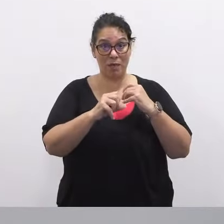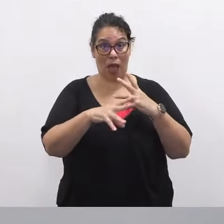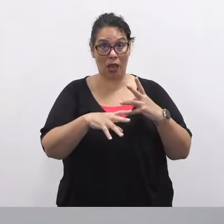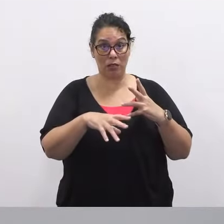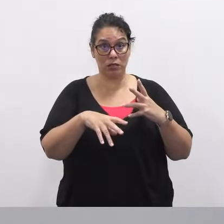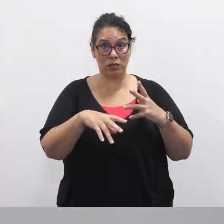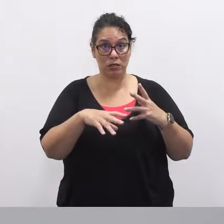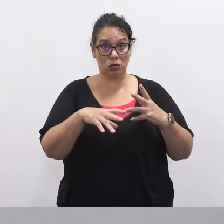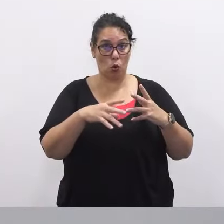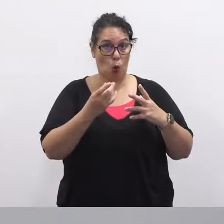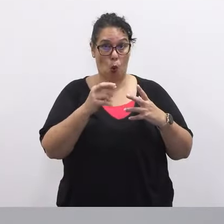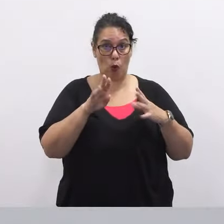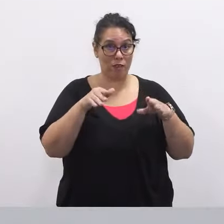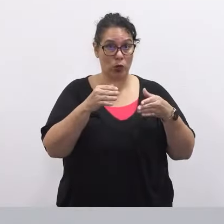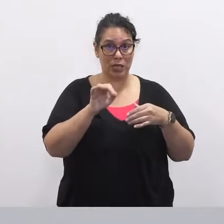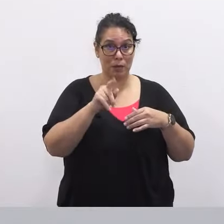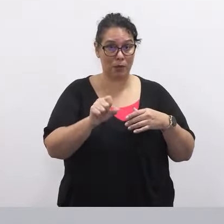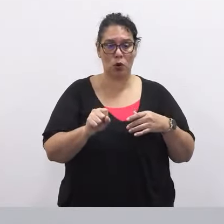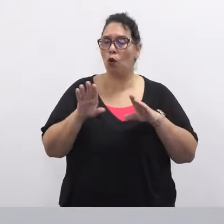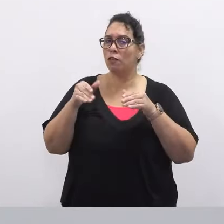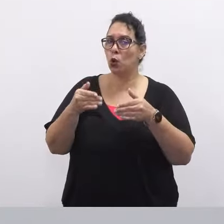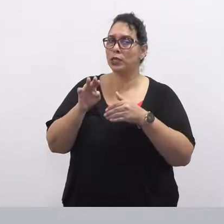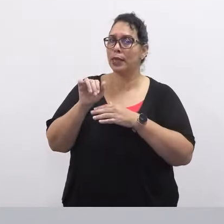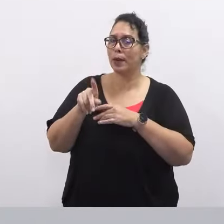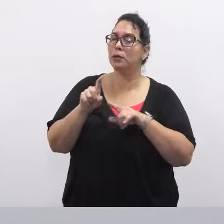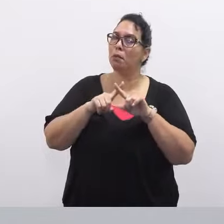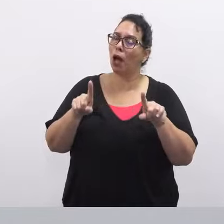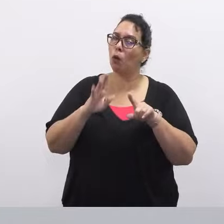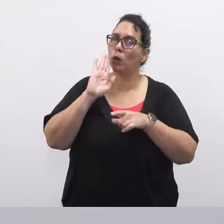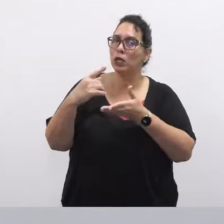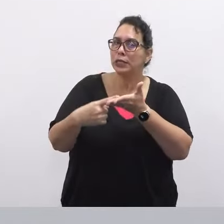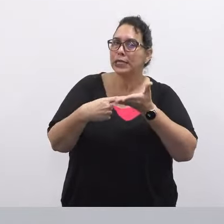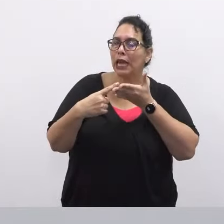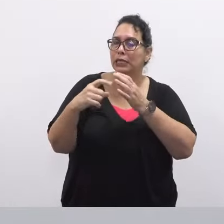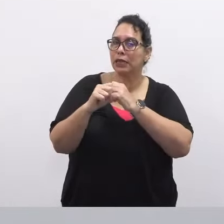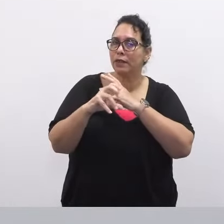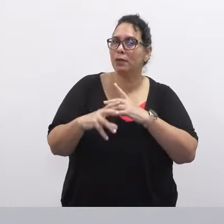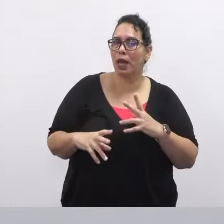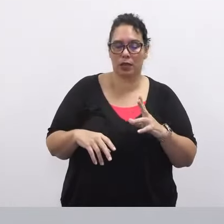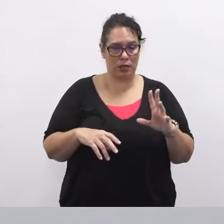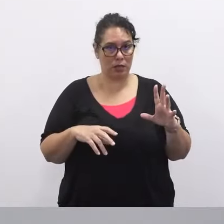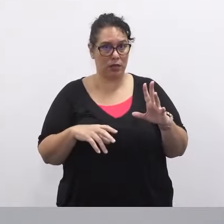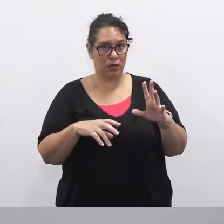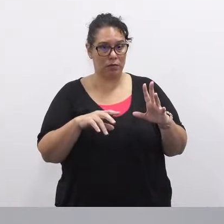on the maps and all that? We're focusing on the maps right now, but we will talk about the feedback that we've received on the maps. - Okay, any questions on the maps then colleagues?